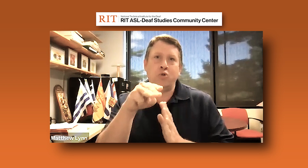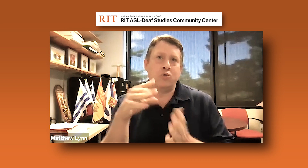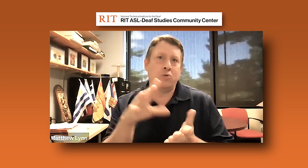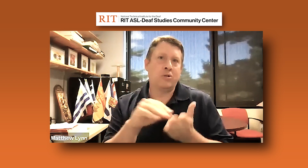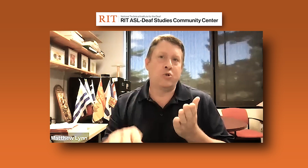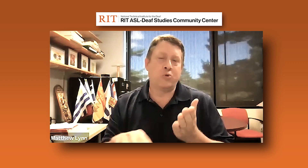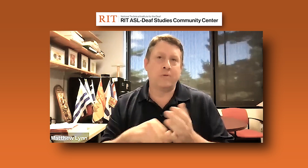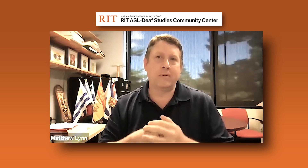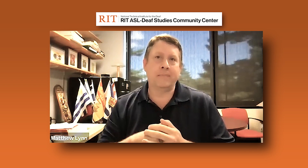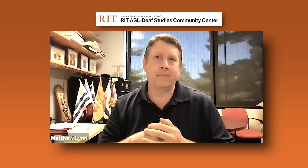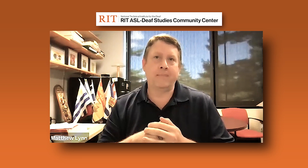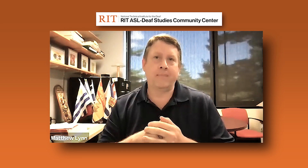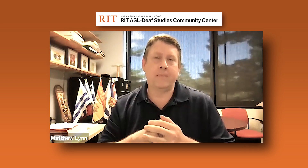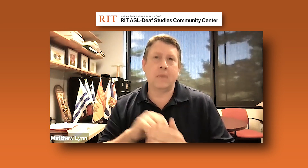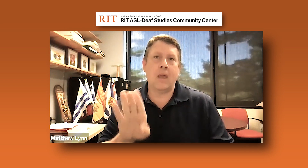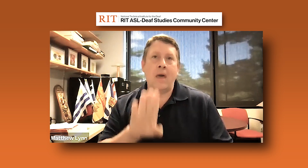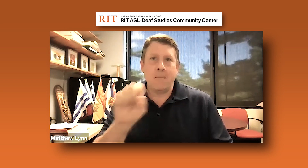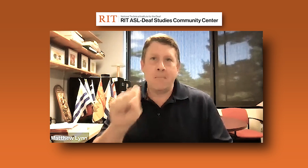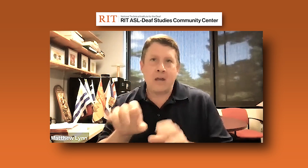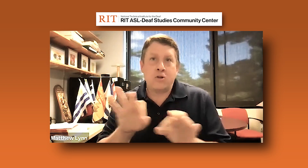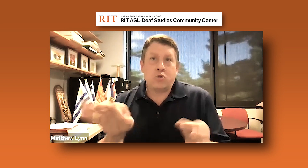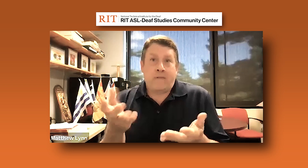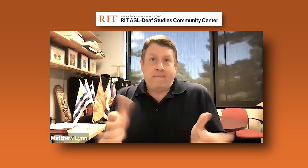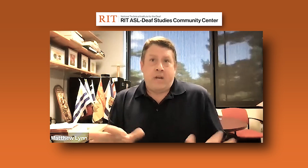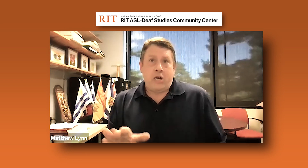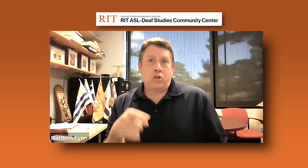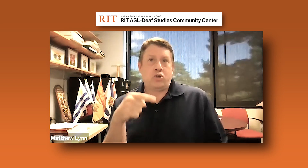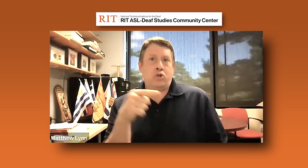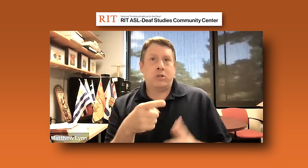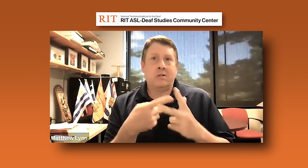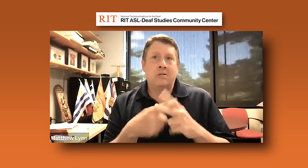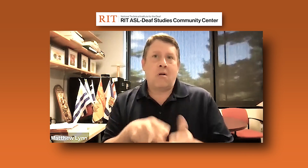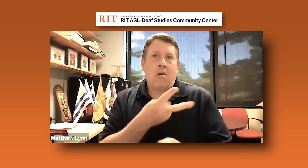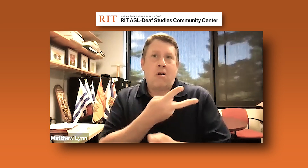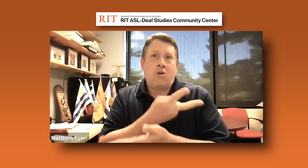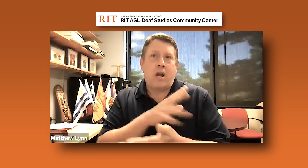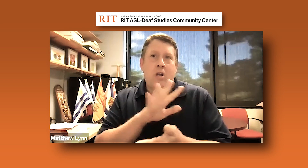All along as a student, Barbara was very mature and strong.